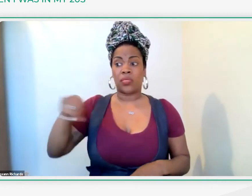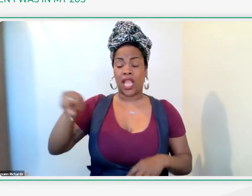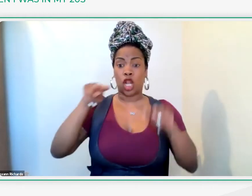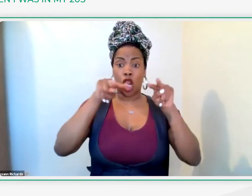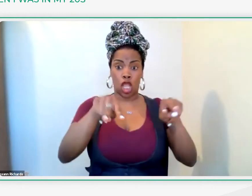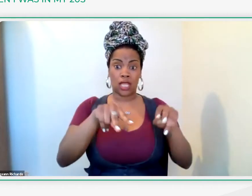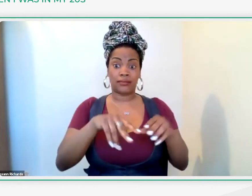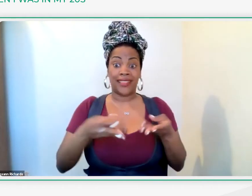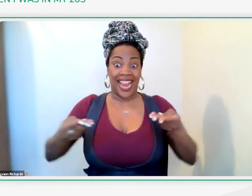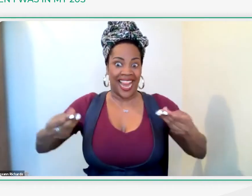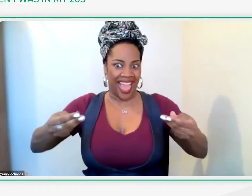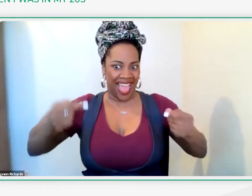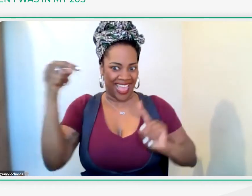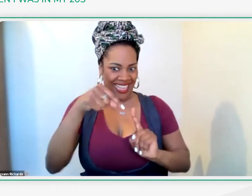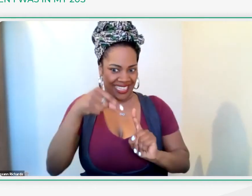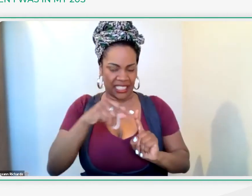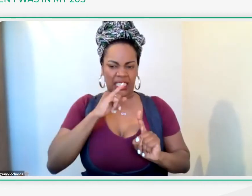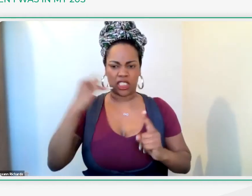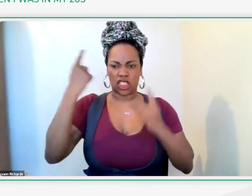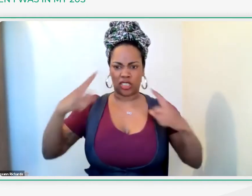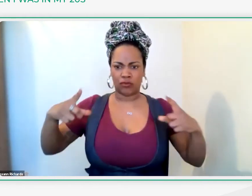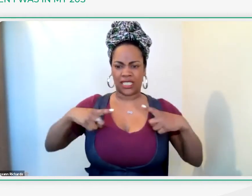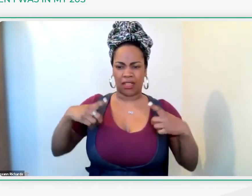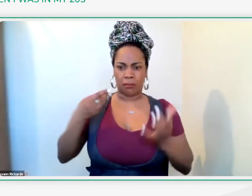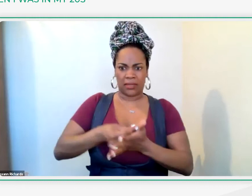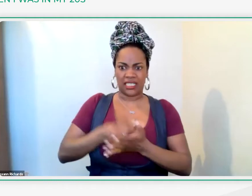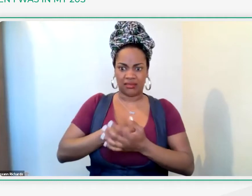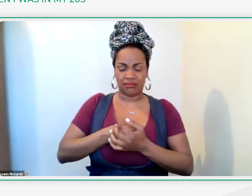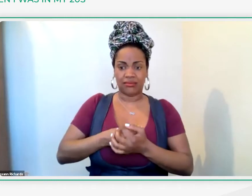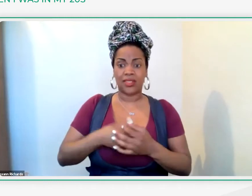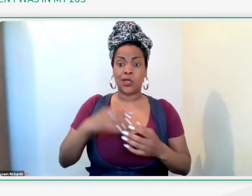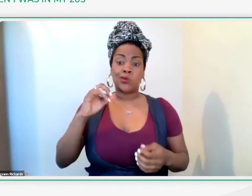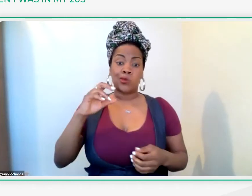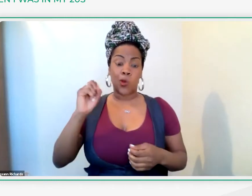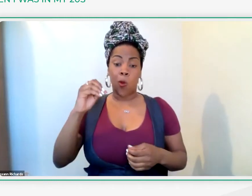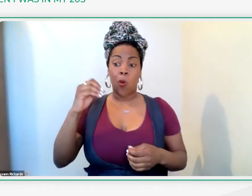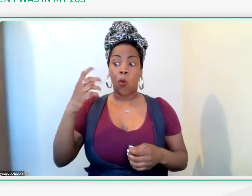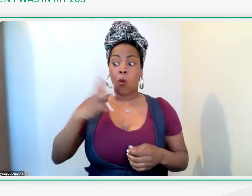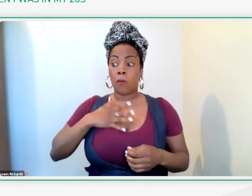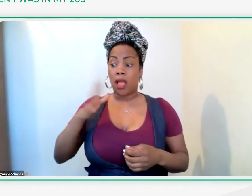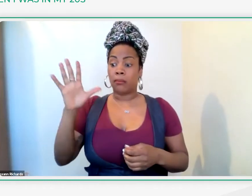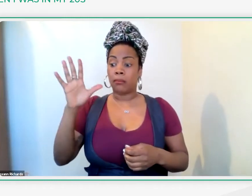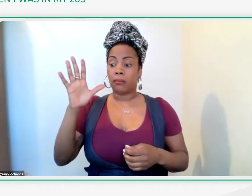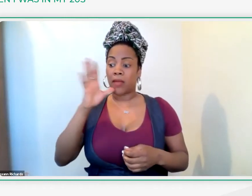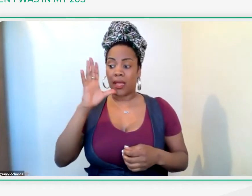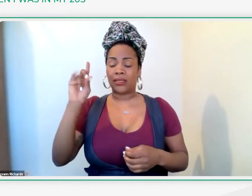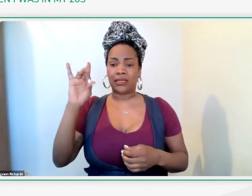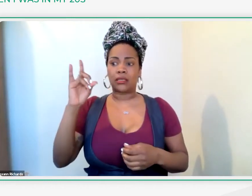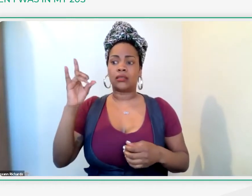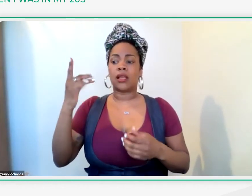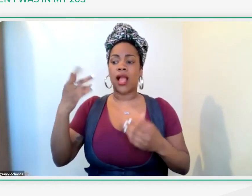or the like because we really liked that land, and we wanted retirement money.